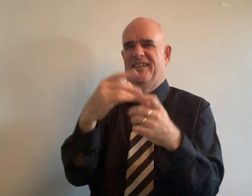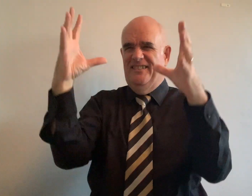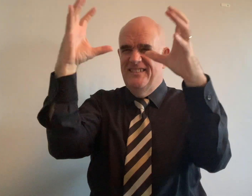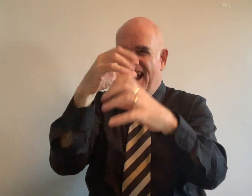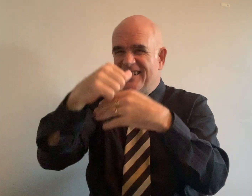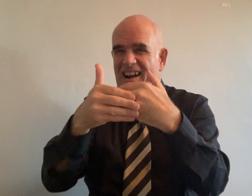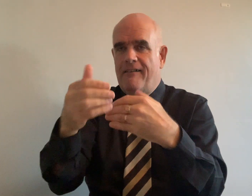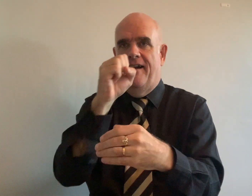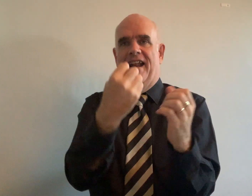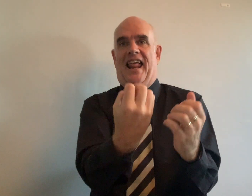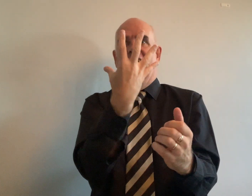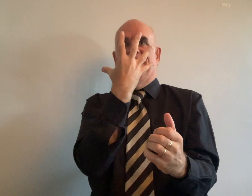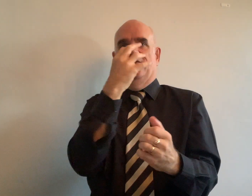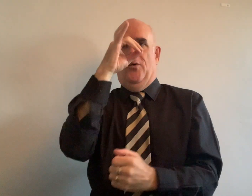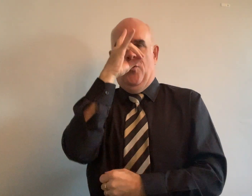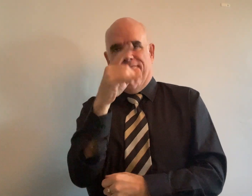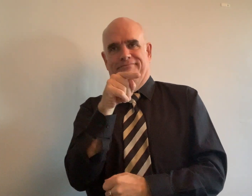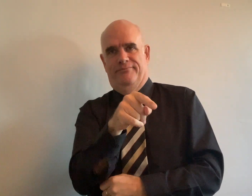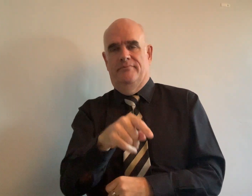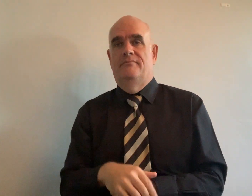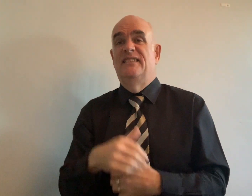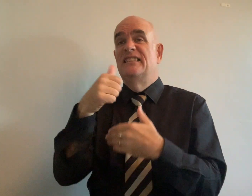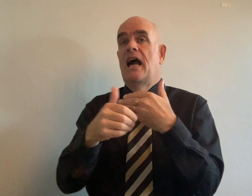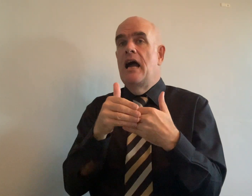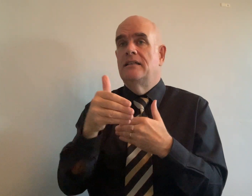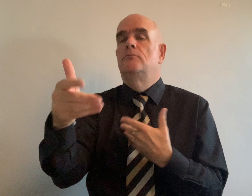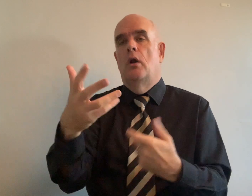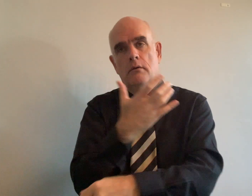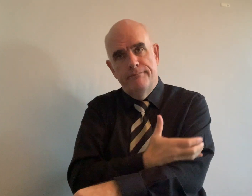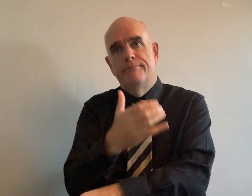solidarity and offering a beacon of hope in a time of darkness.